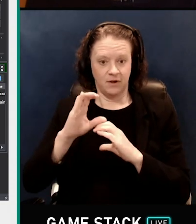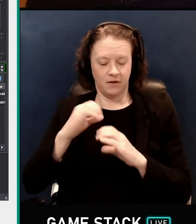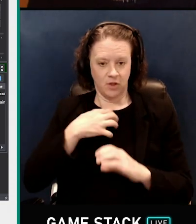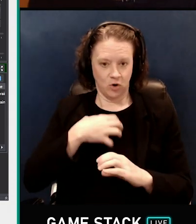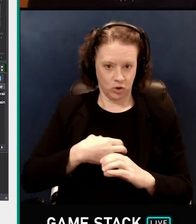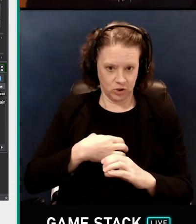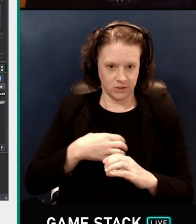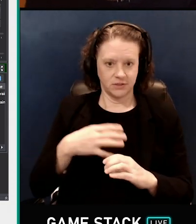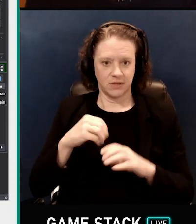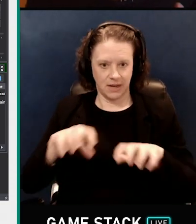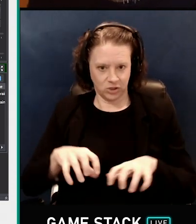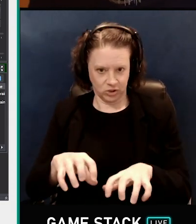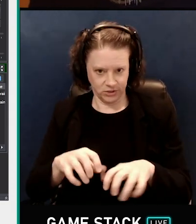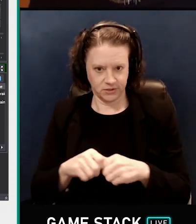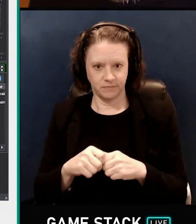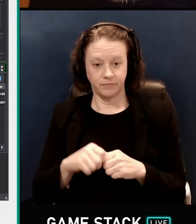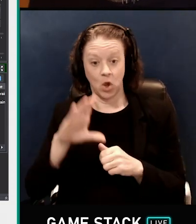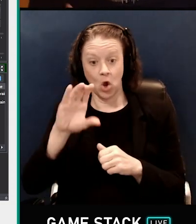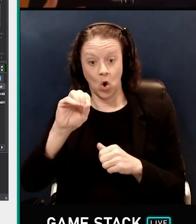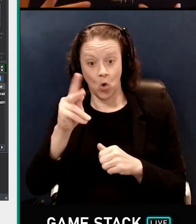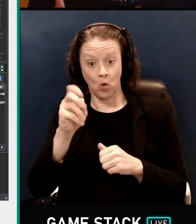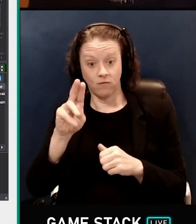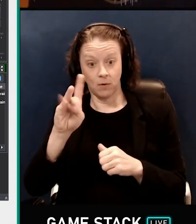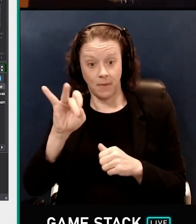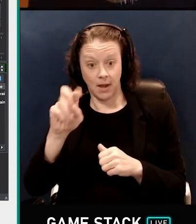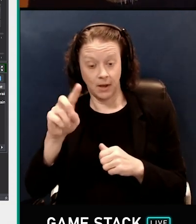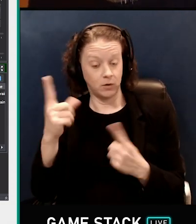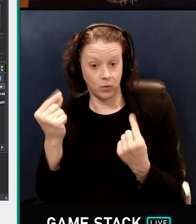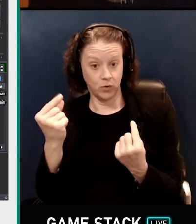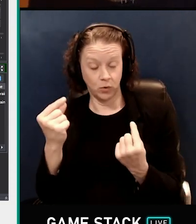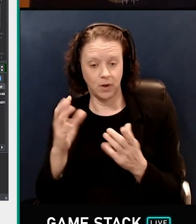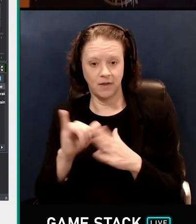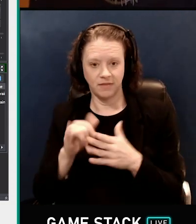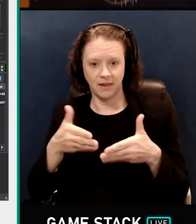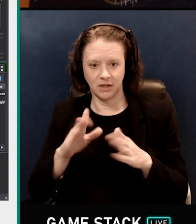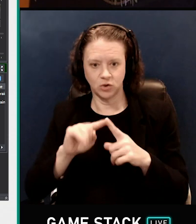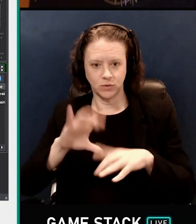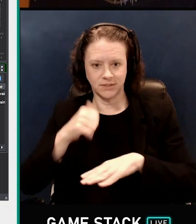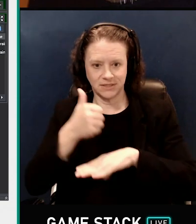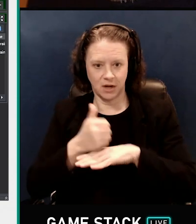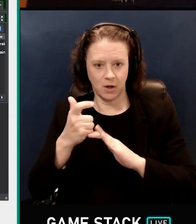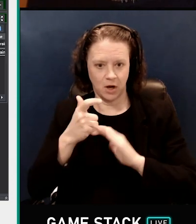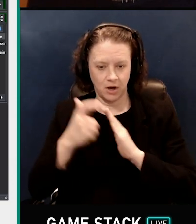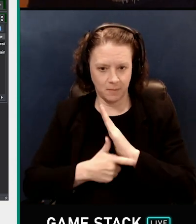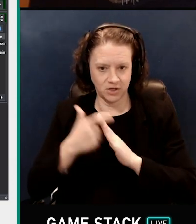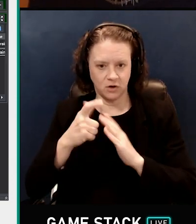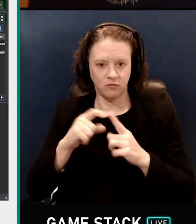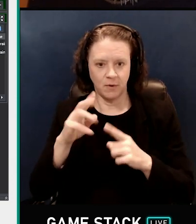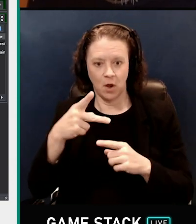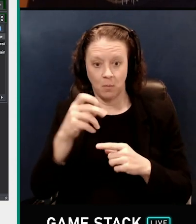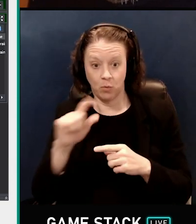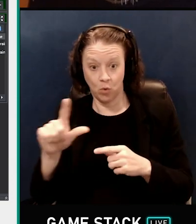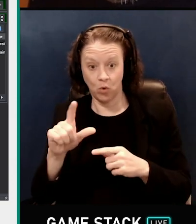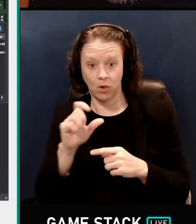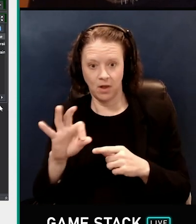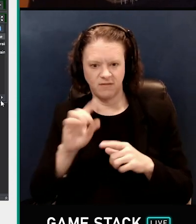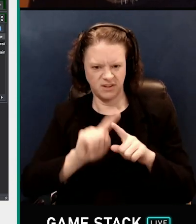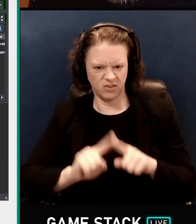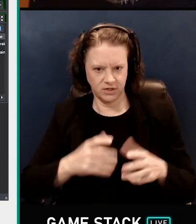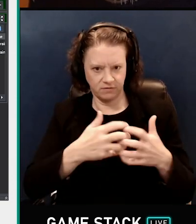An Overmind provides tools to set up an run automation from a pool of devices with simple high level flexibility